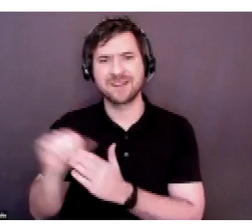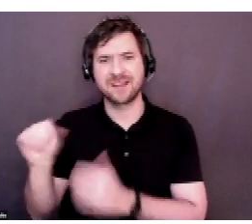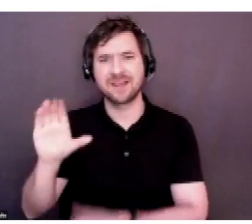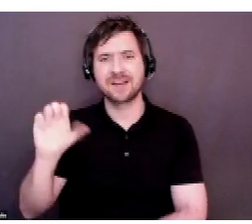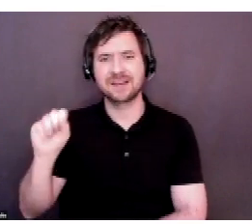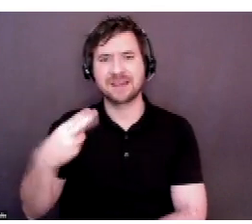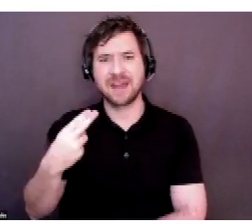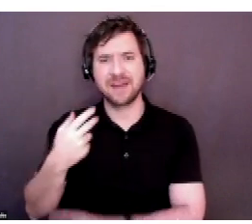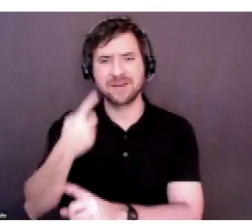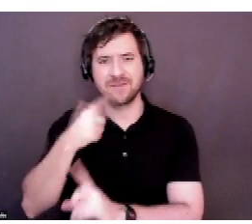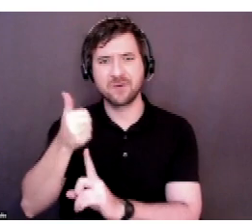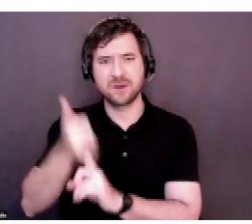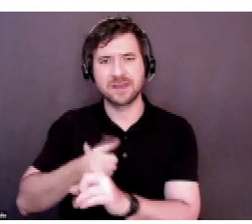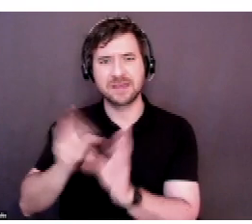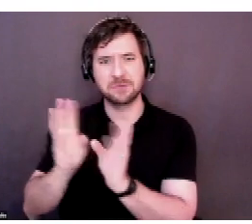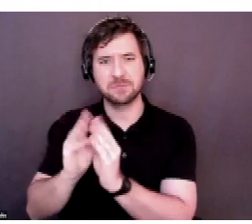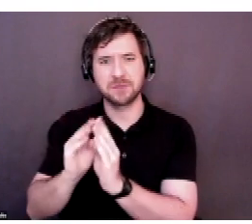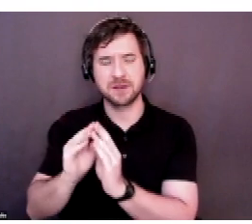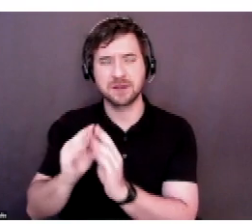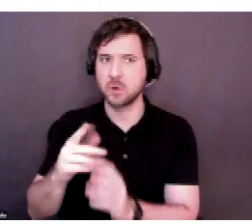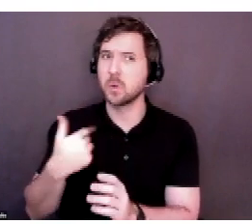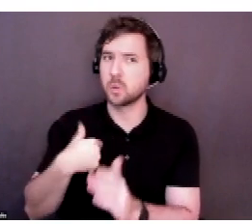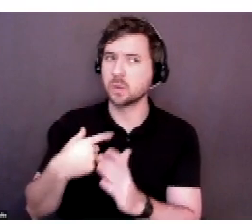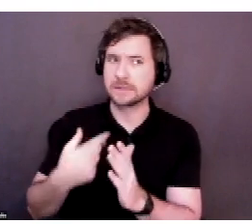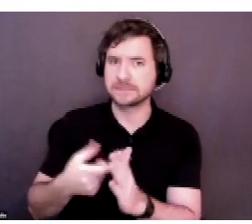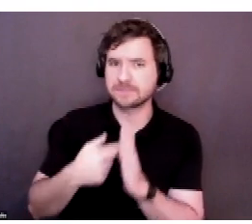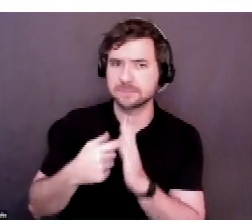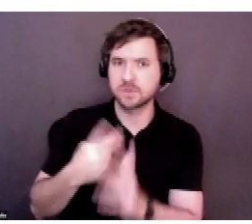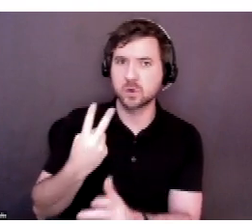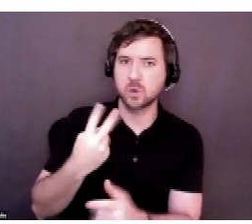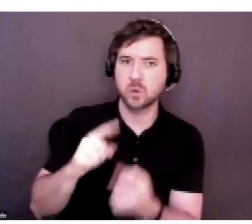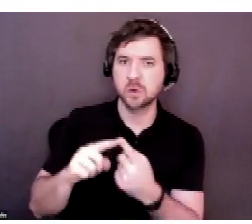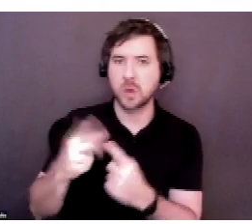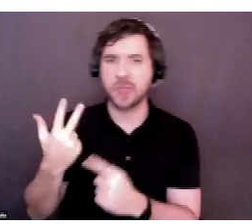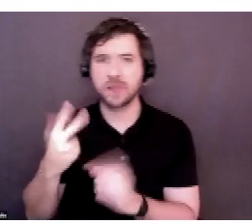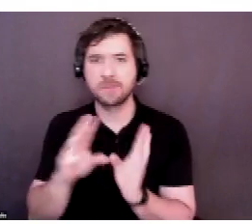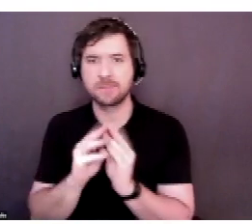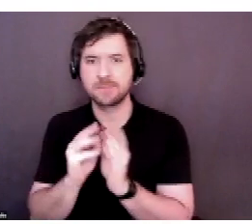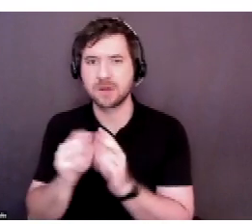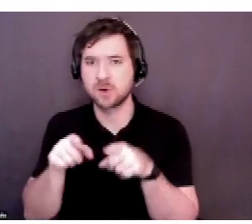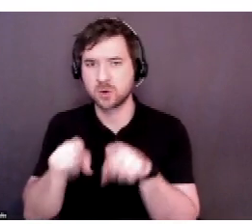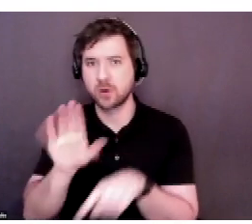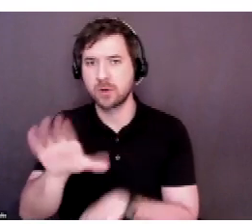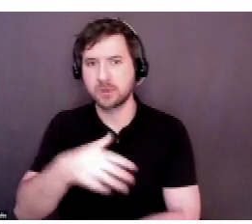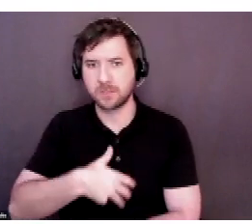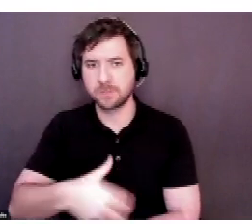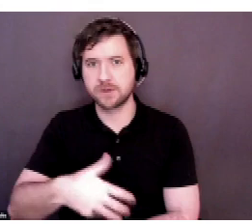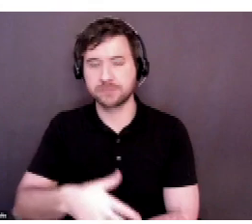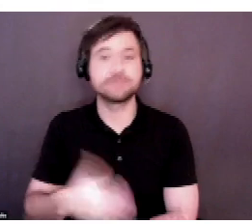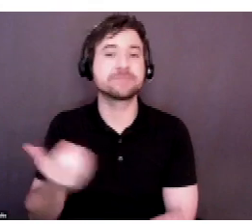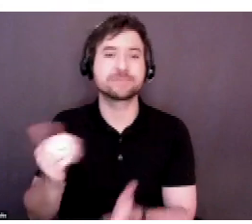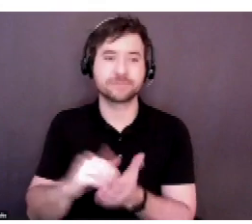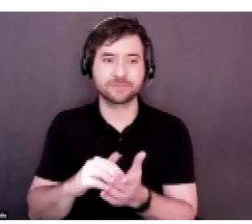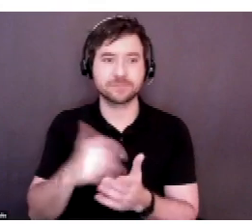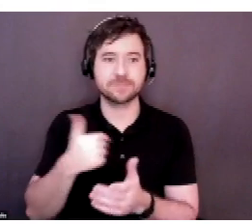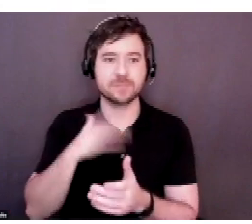It's two to three sessions across your pregnancy. Again, I will send out a link.